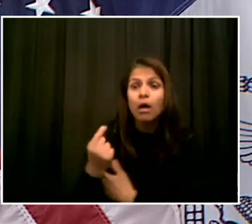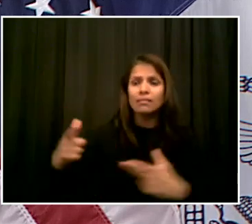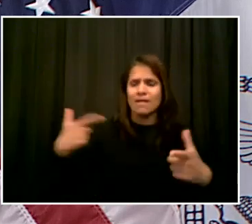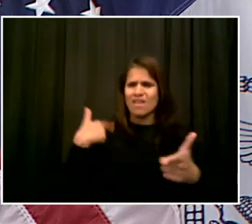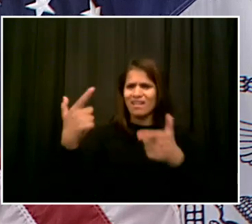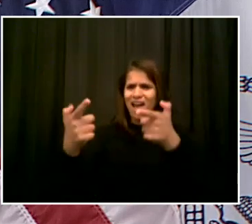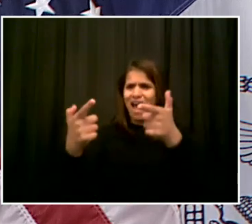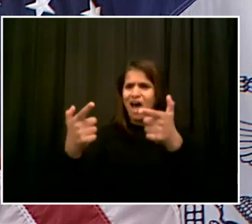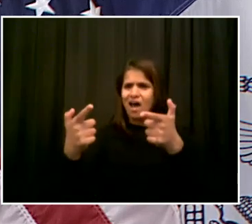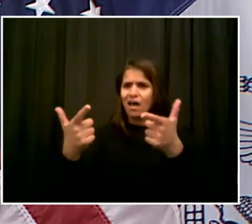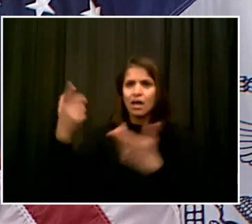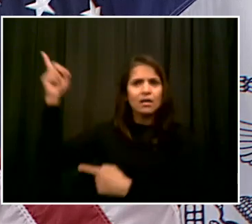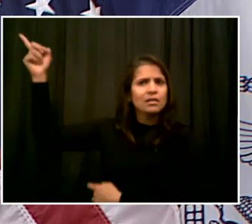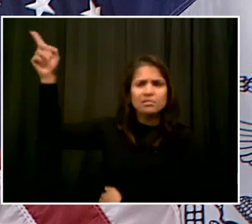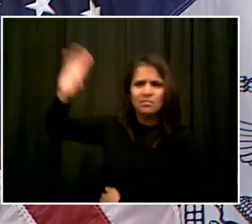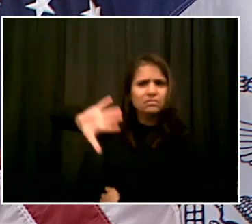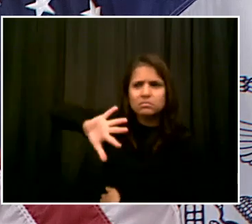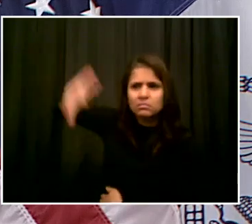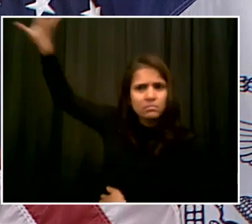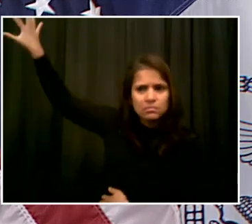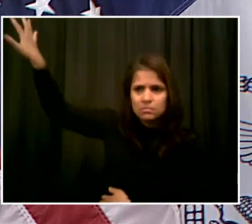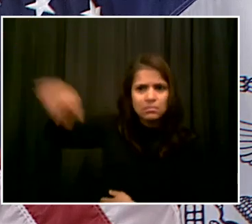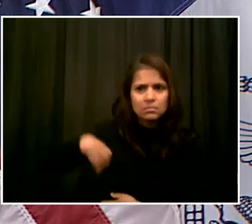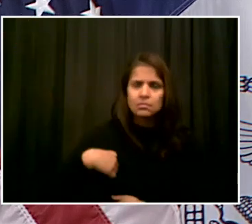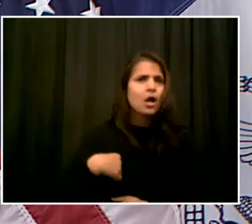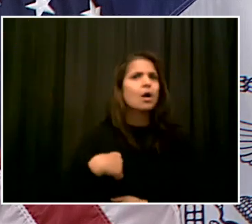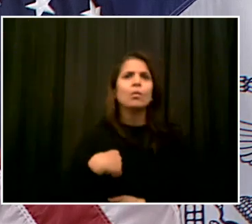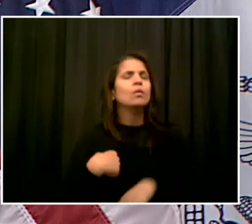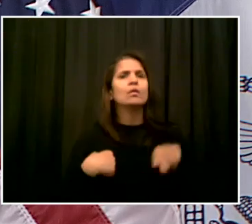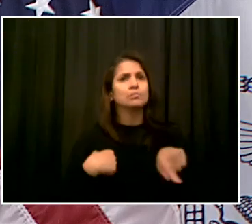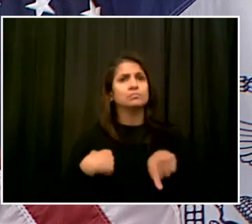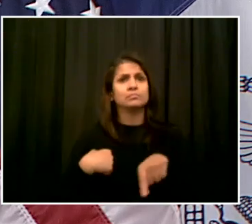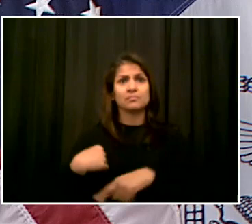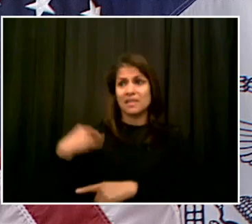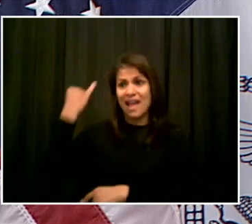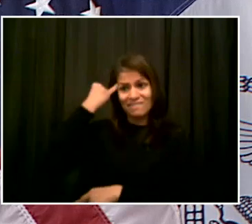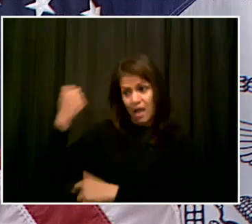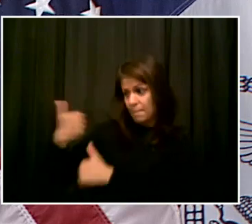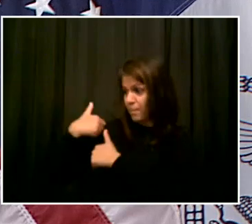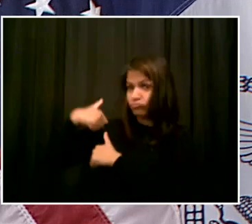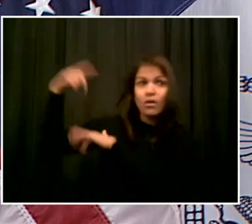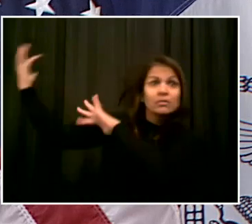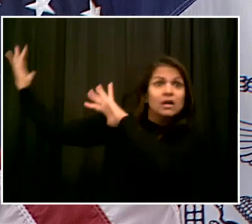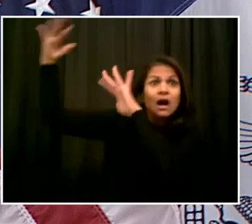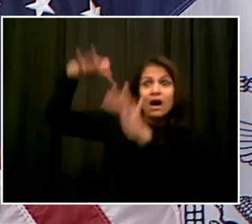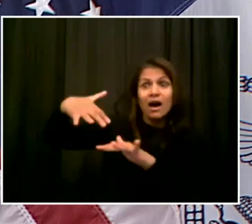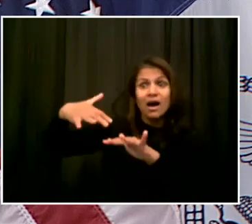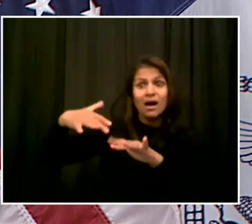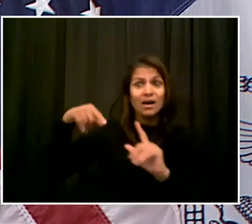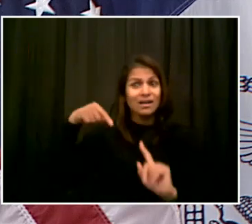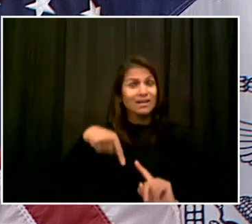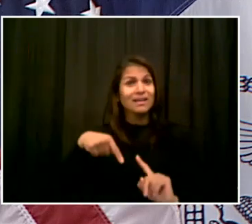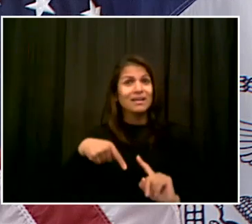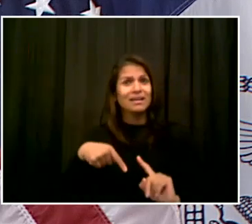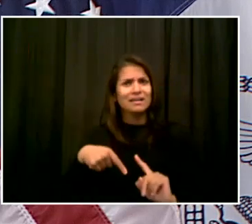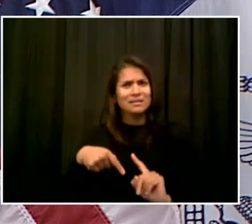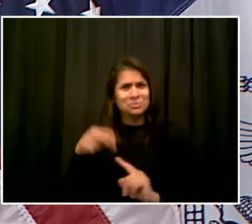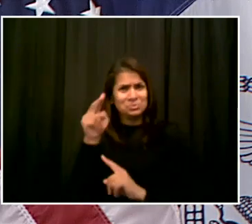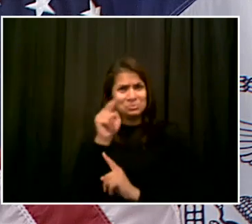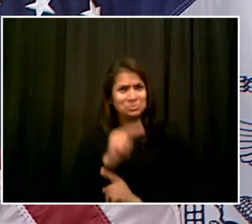EQUATION THAT